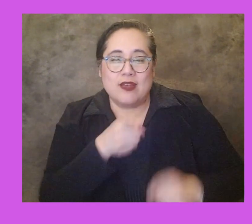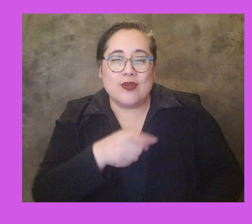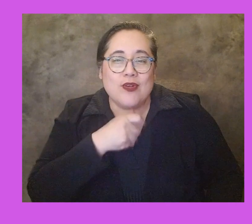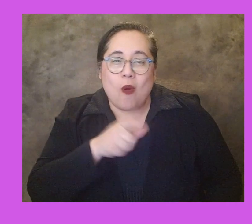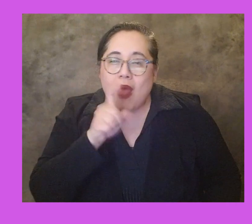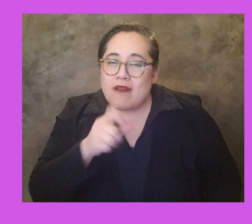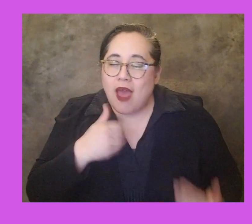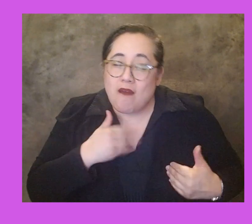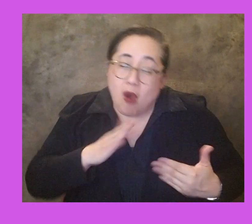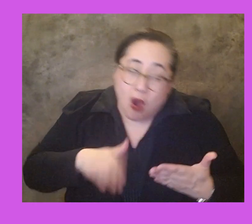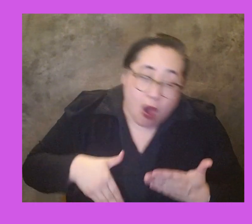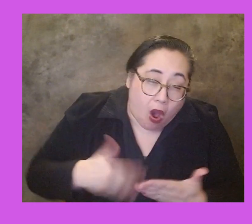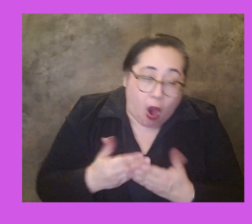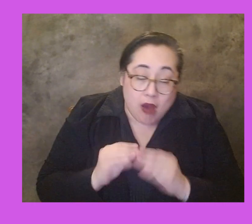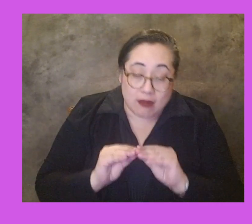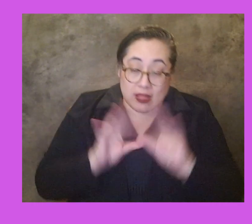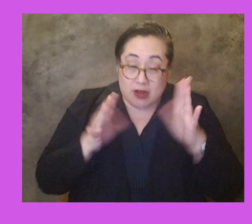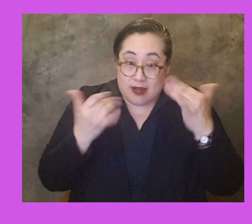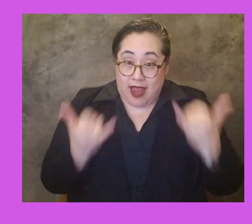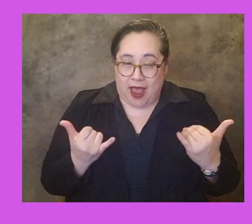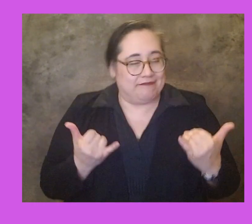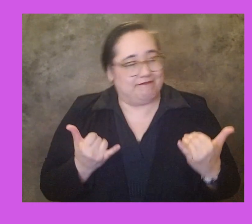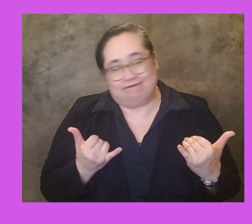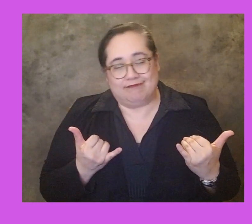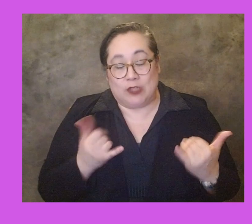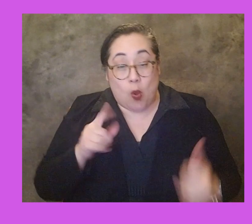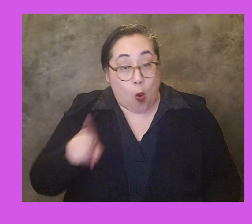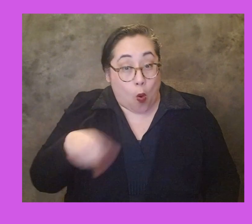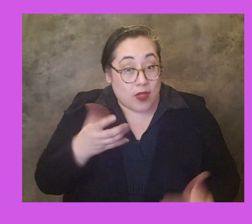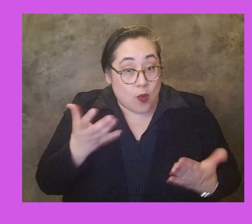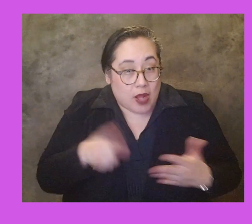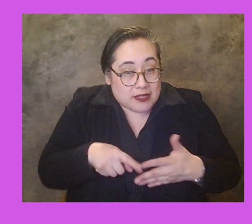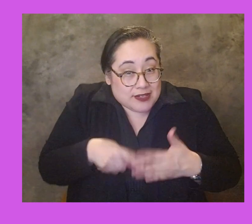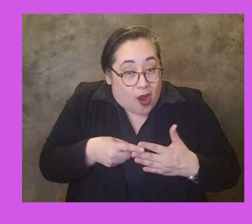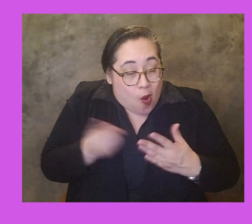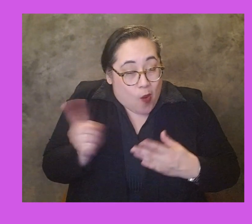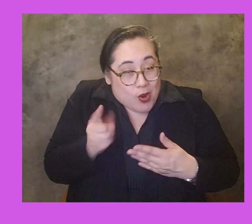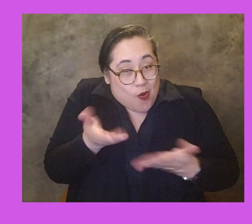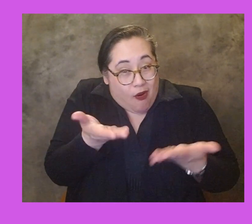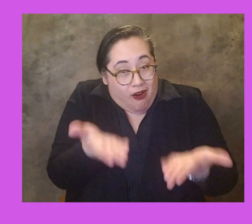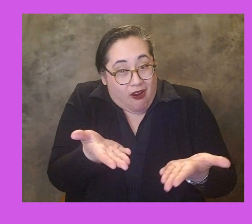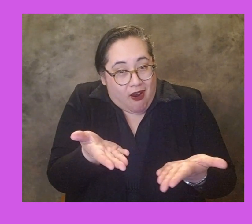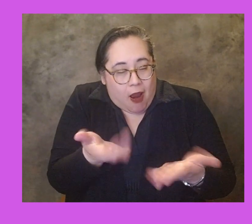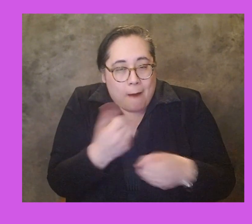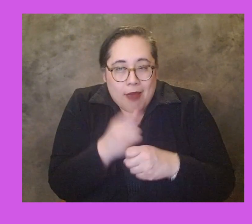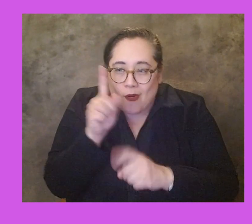and there's a path for that to match your goals. You don't have to have it all clear.